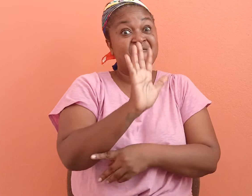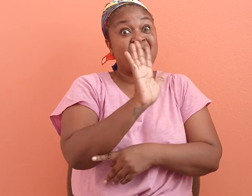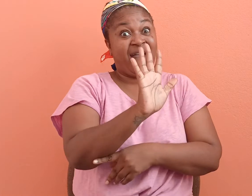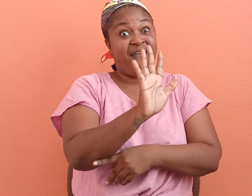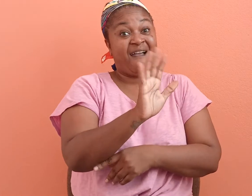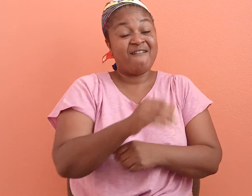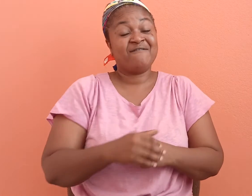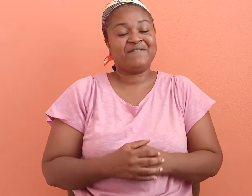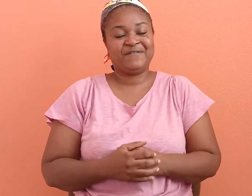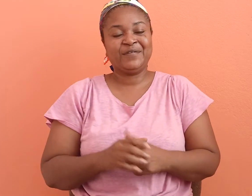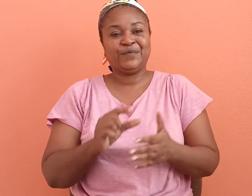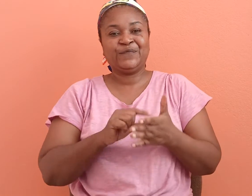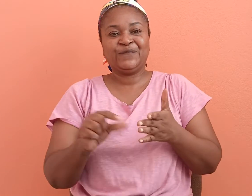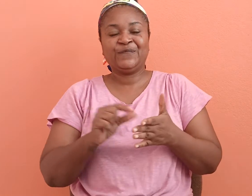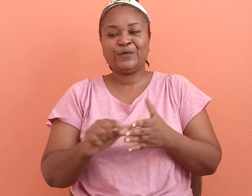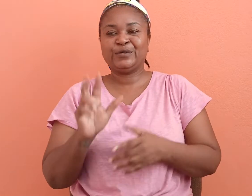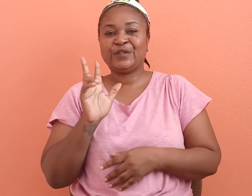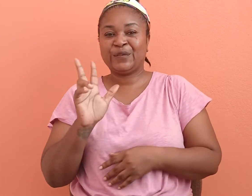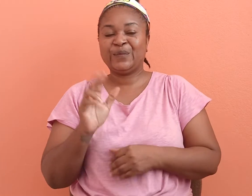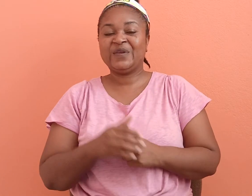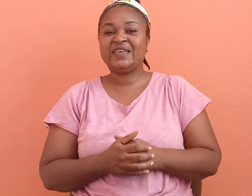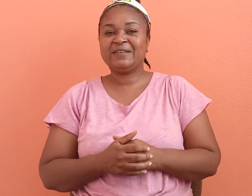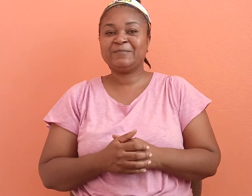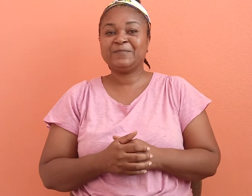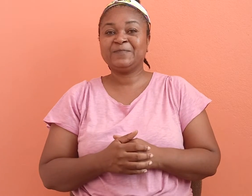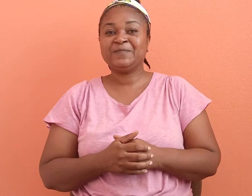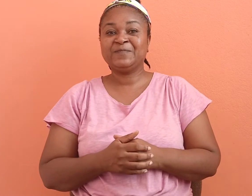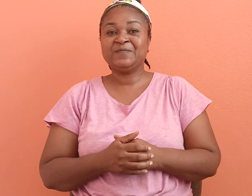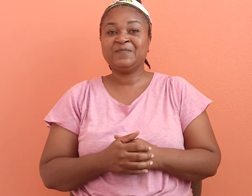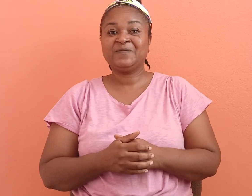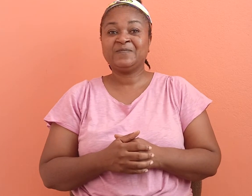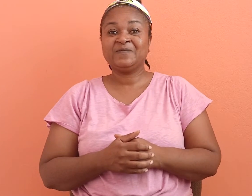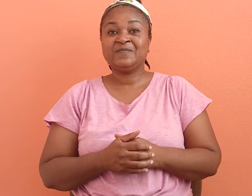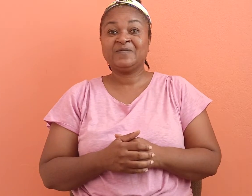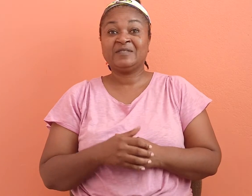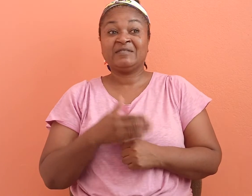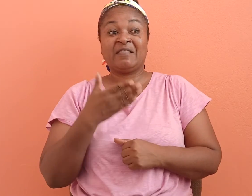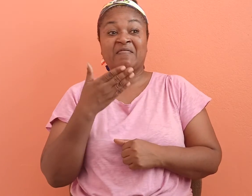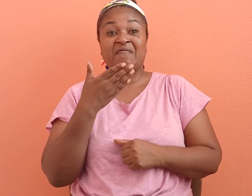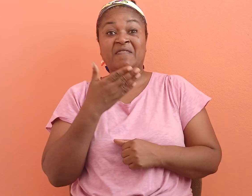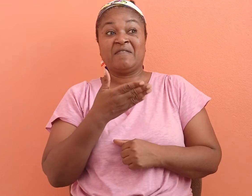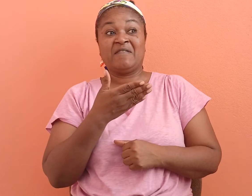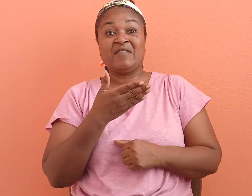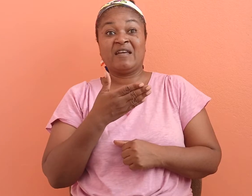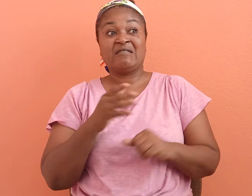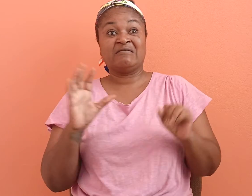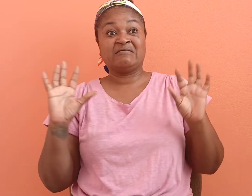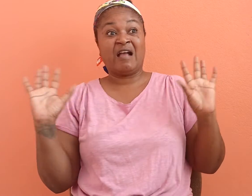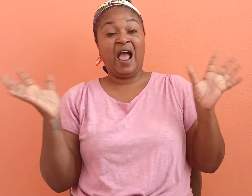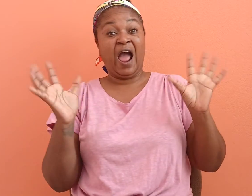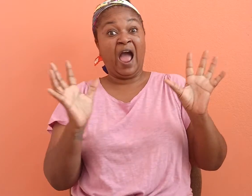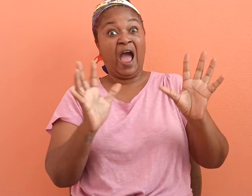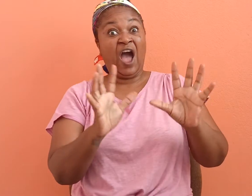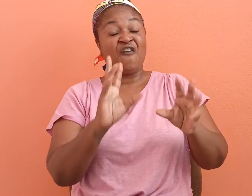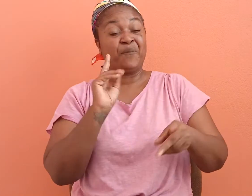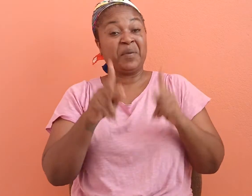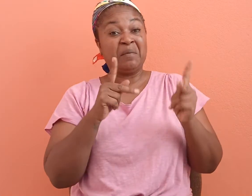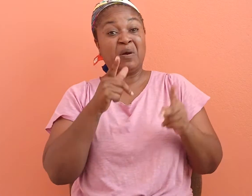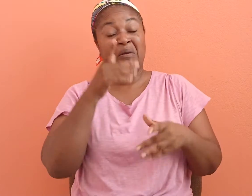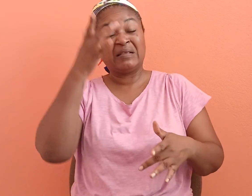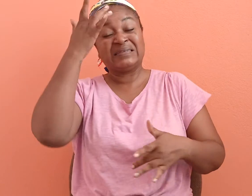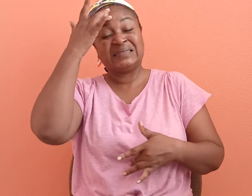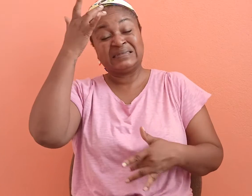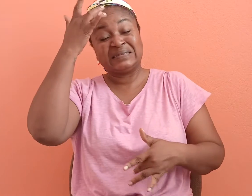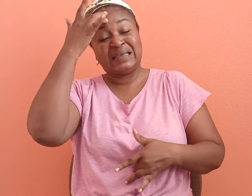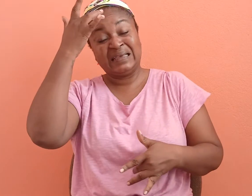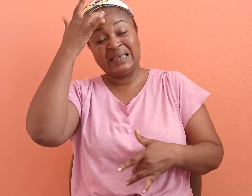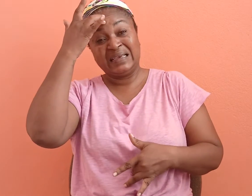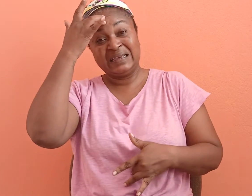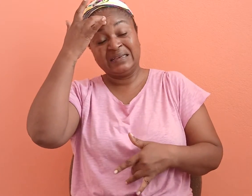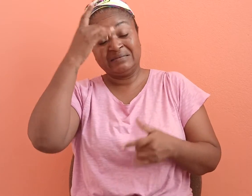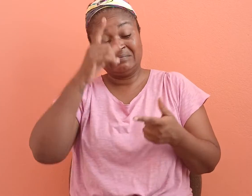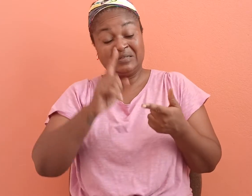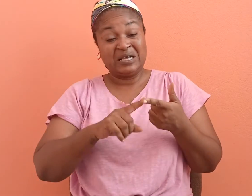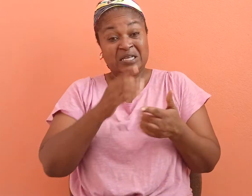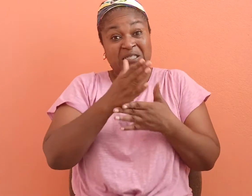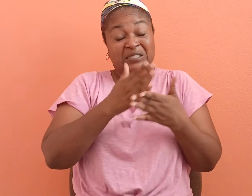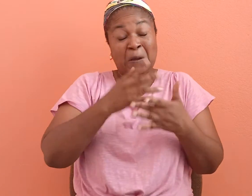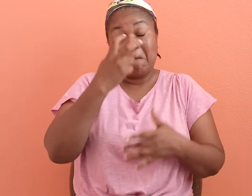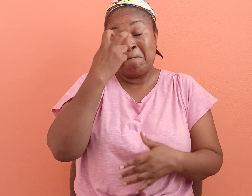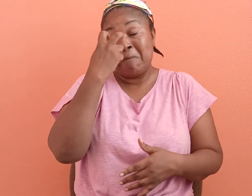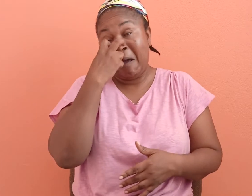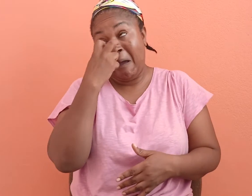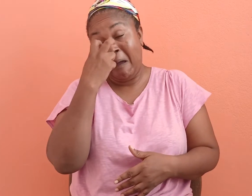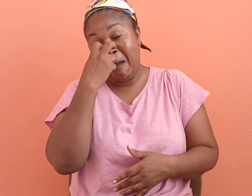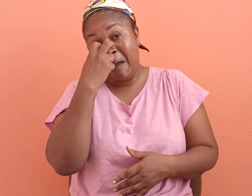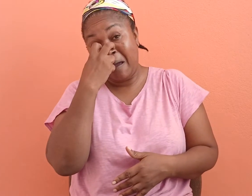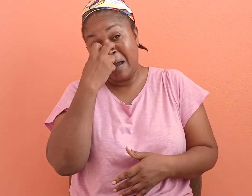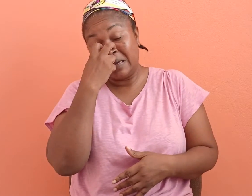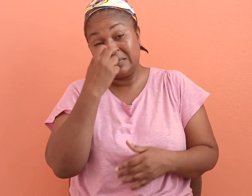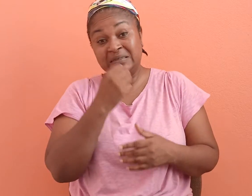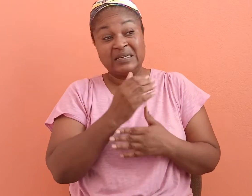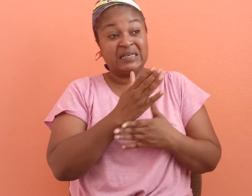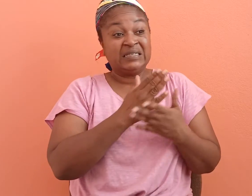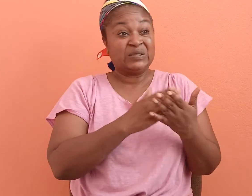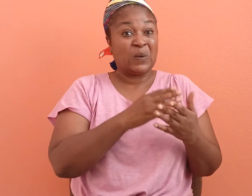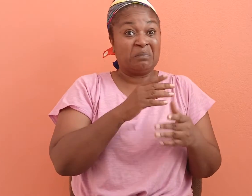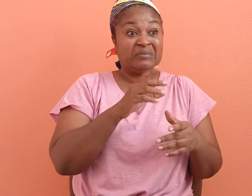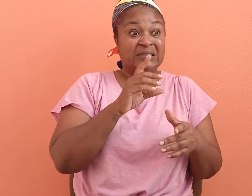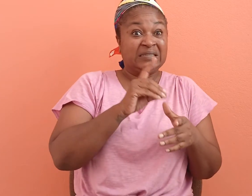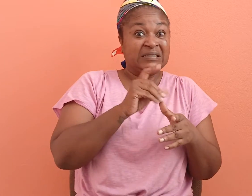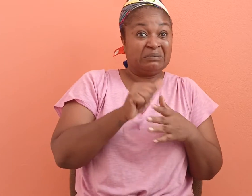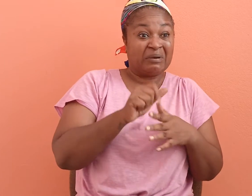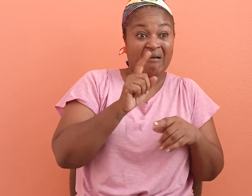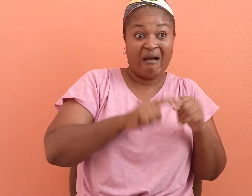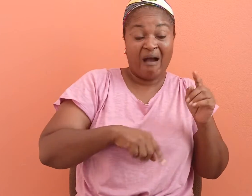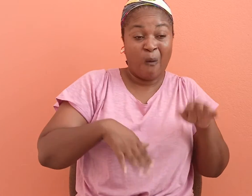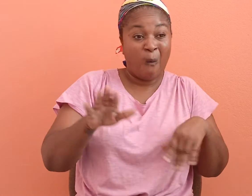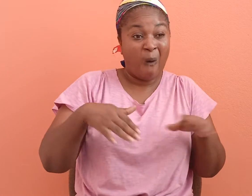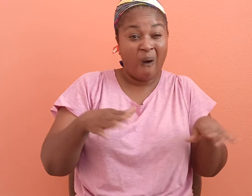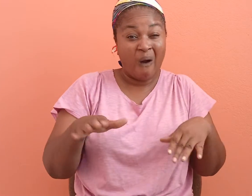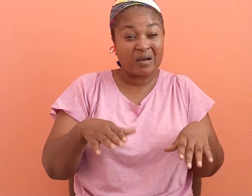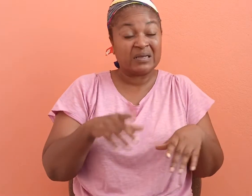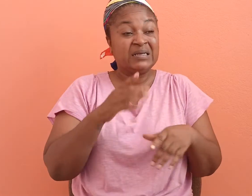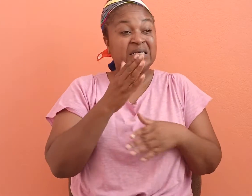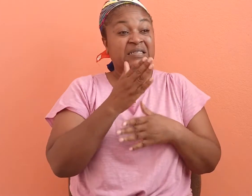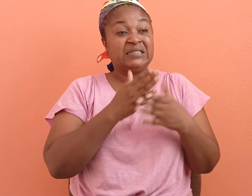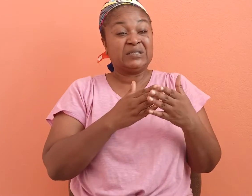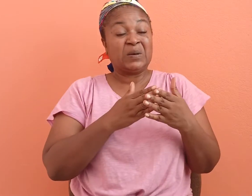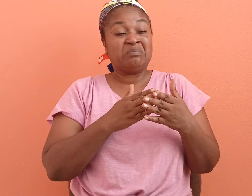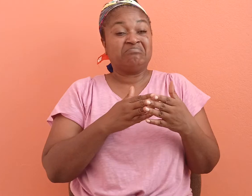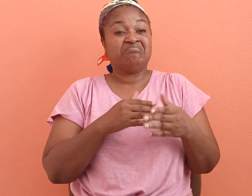3 and a crowd of people who were sick, blind, lame, and paralyzed sat there.